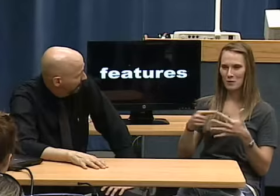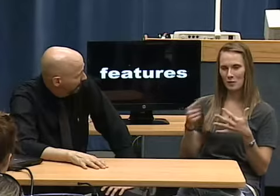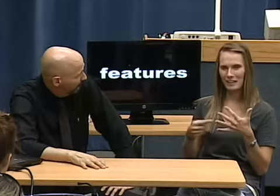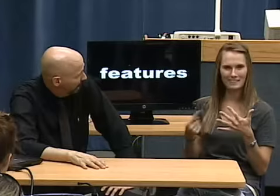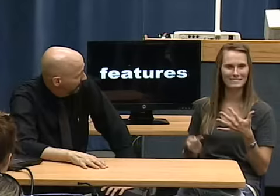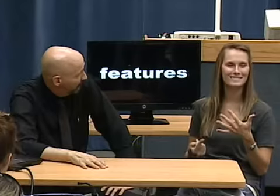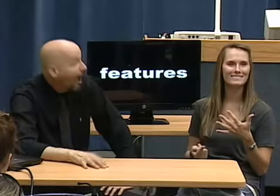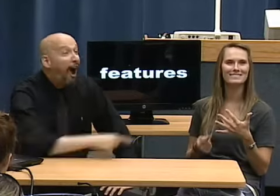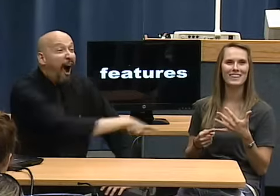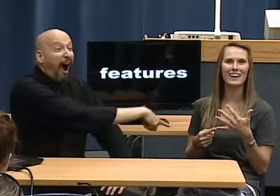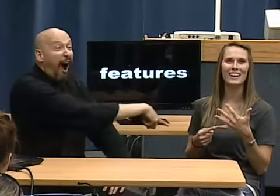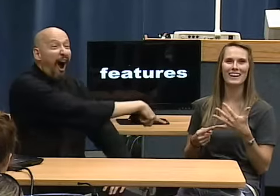It has the features.